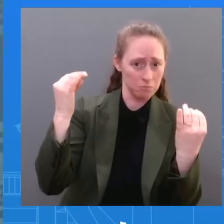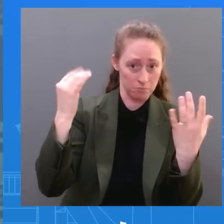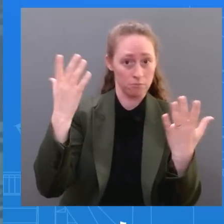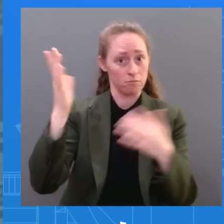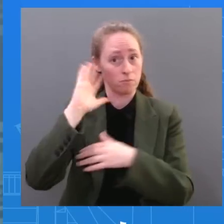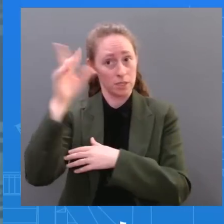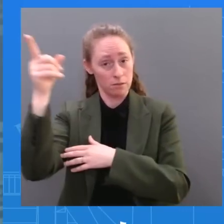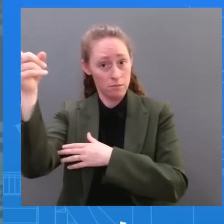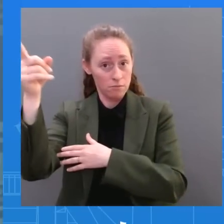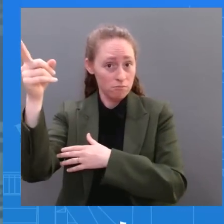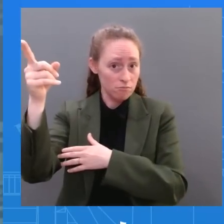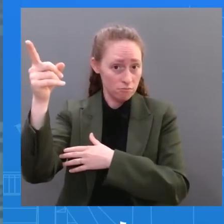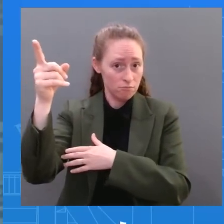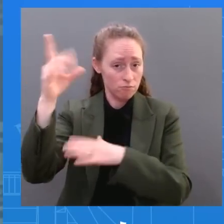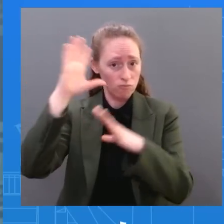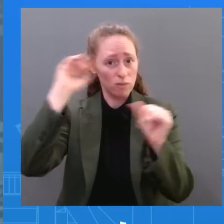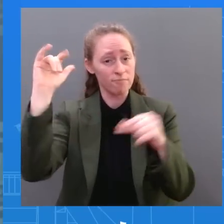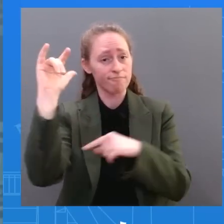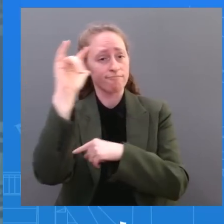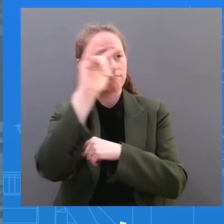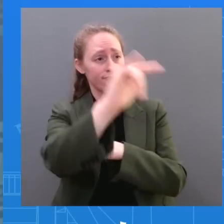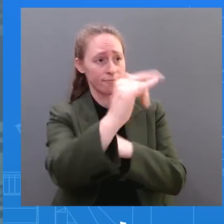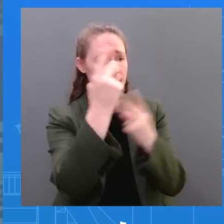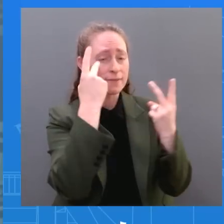is going to be traveling to Ohio tomorrow